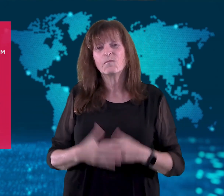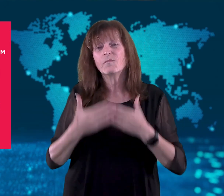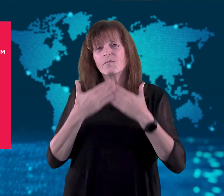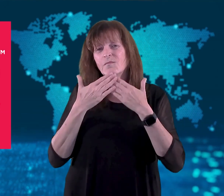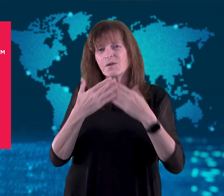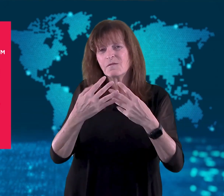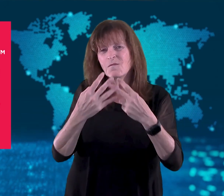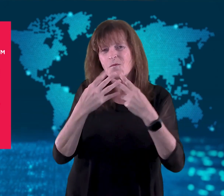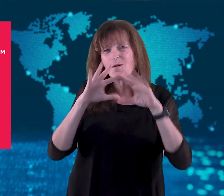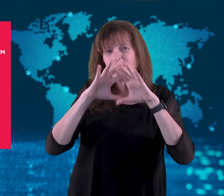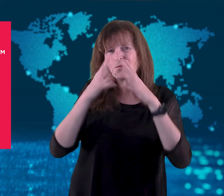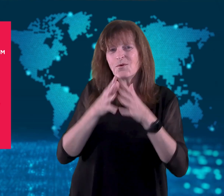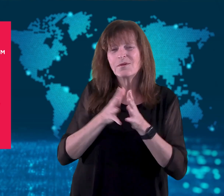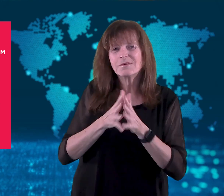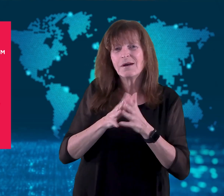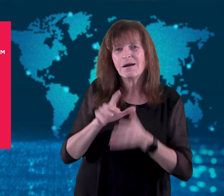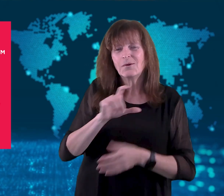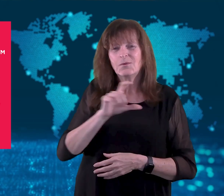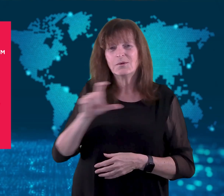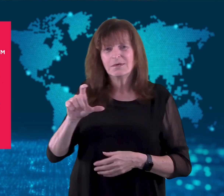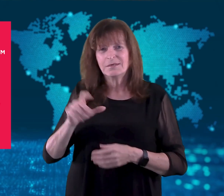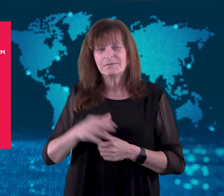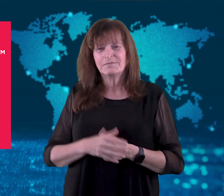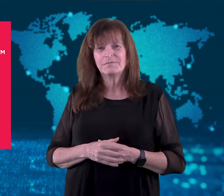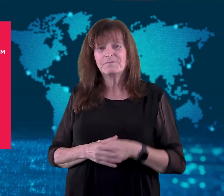Thank you for watching WorldSign Week.